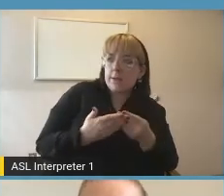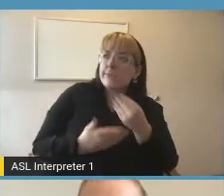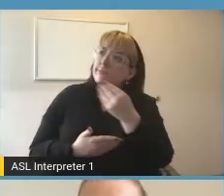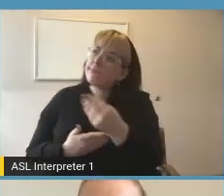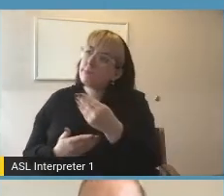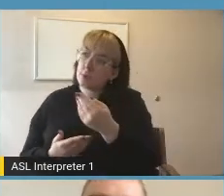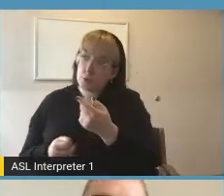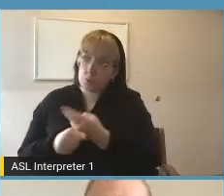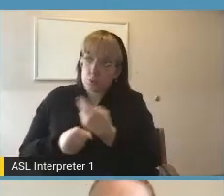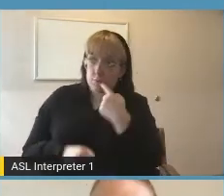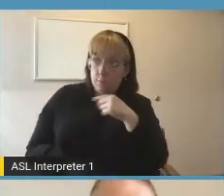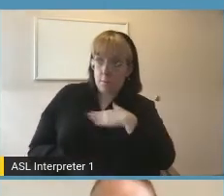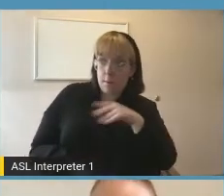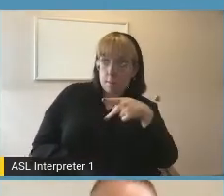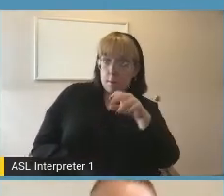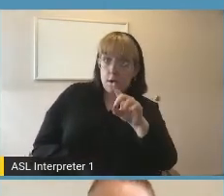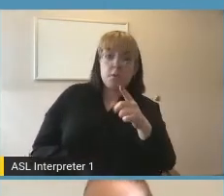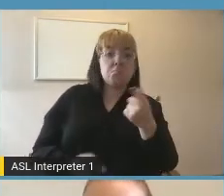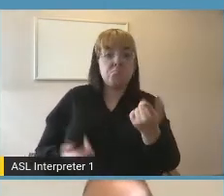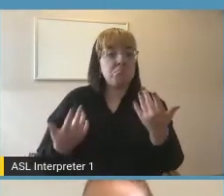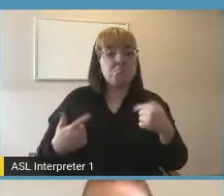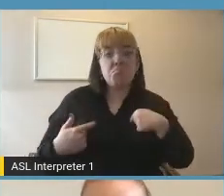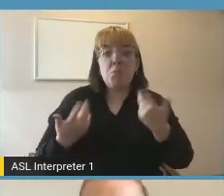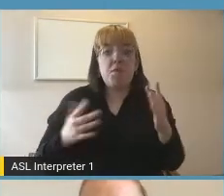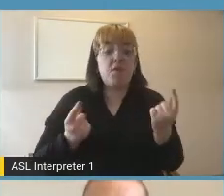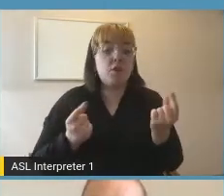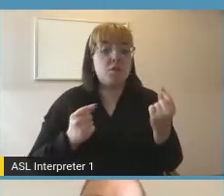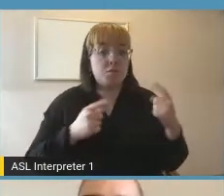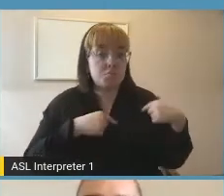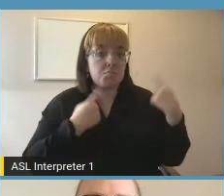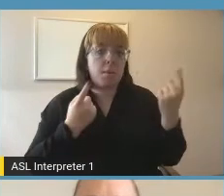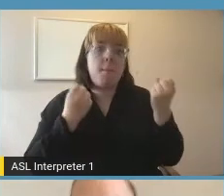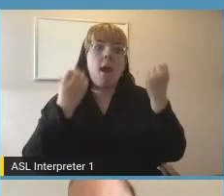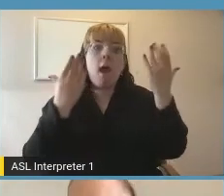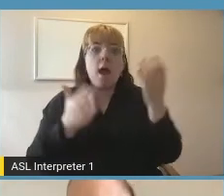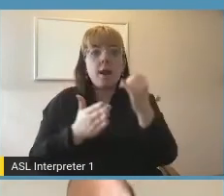our podcast. I have done that with a lot of artists. There is so much music out there